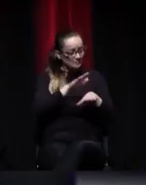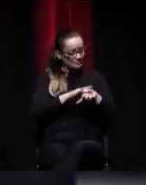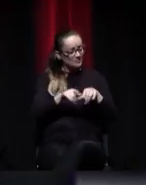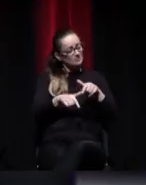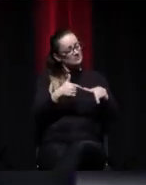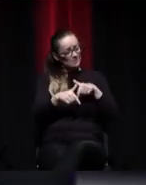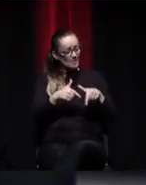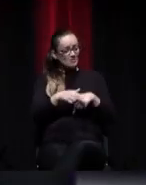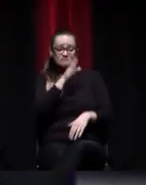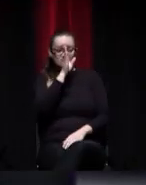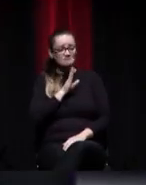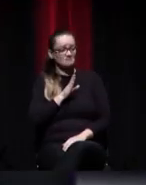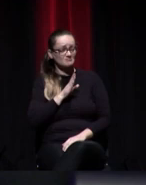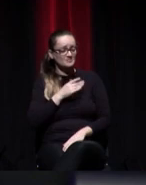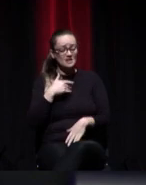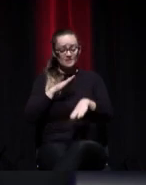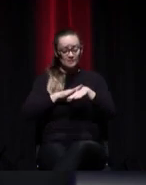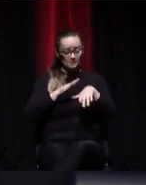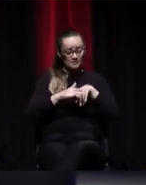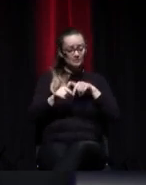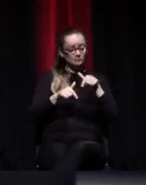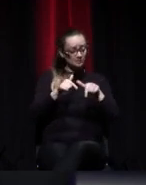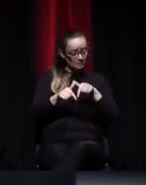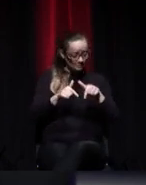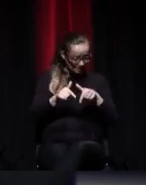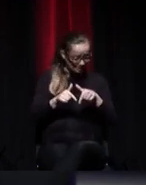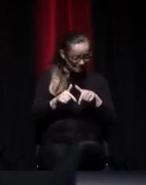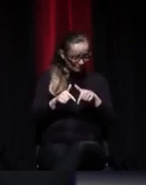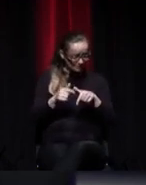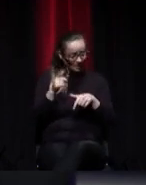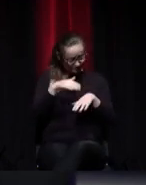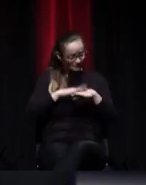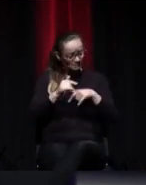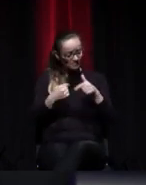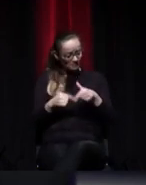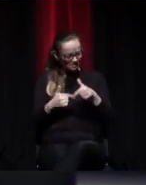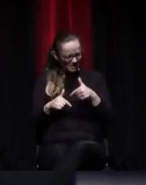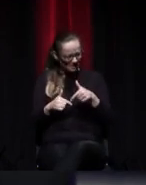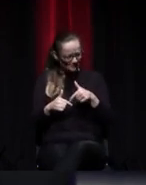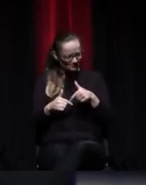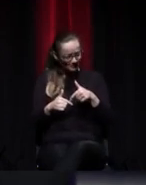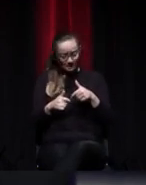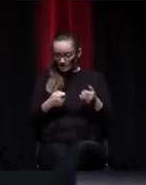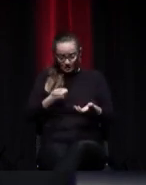They're performing a work which they won't be paid for. On the contrary,